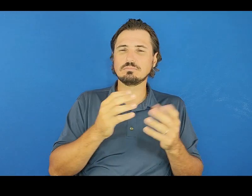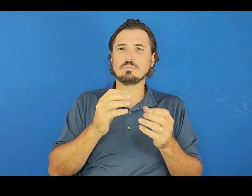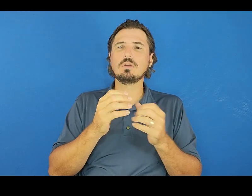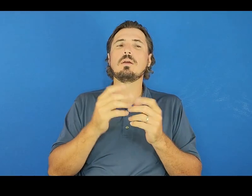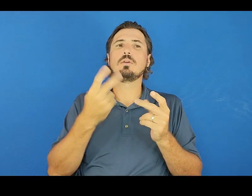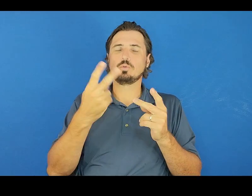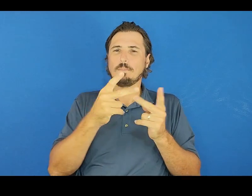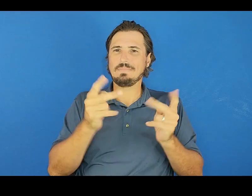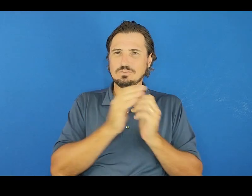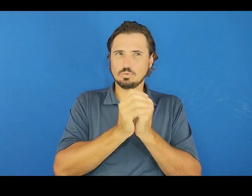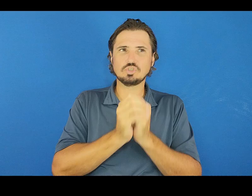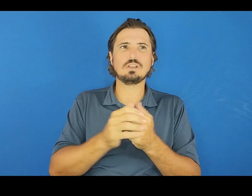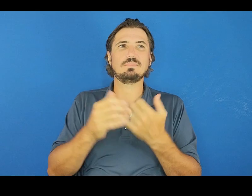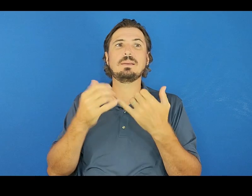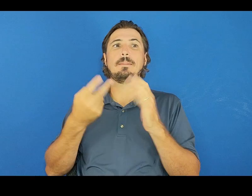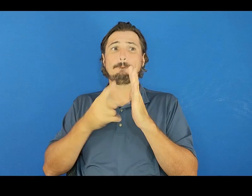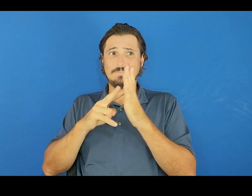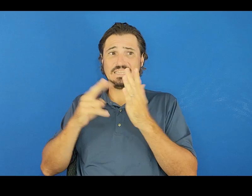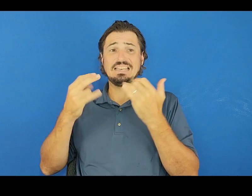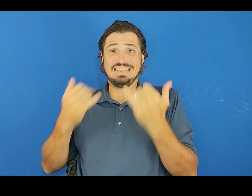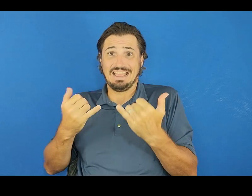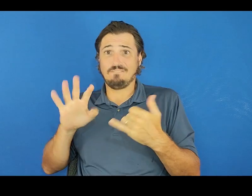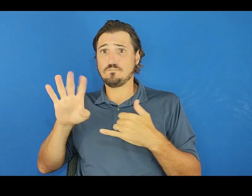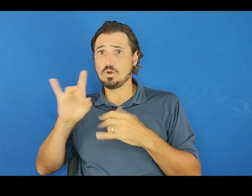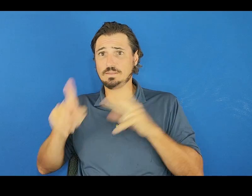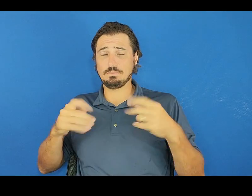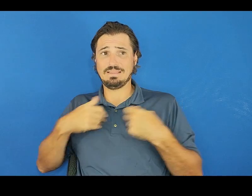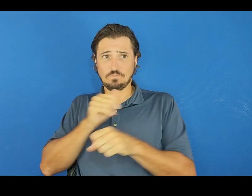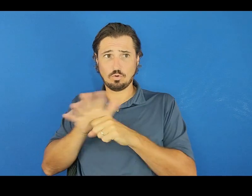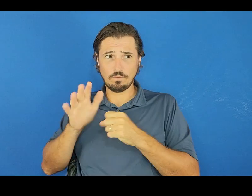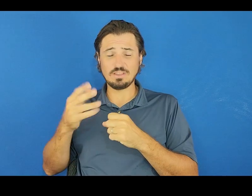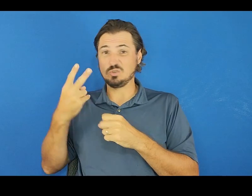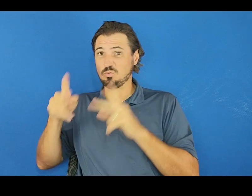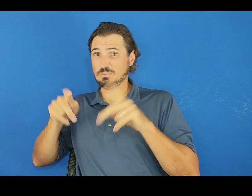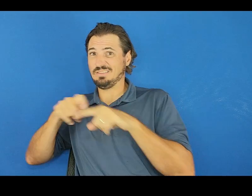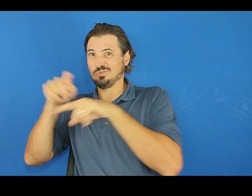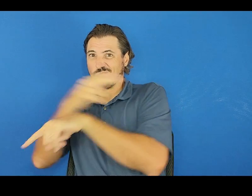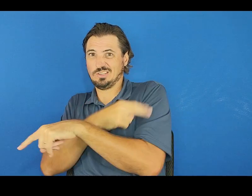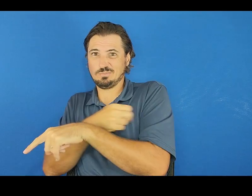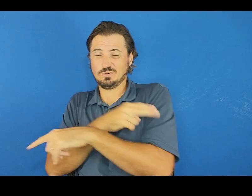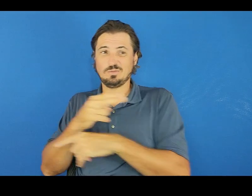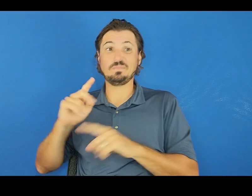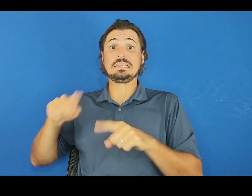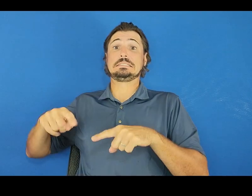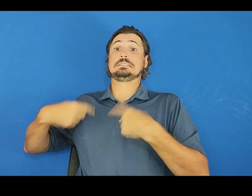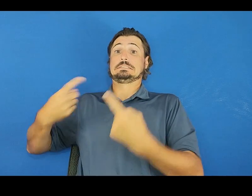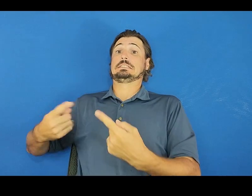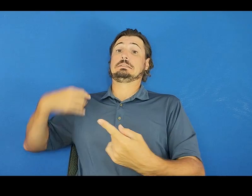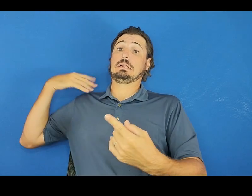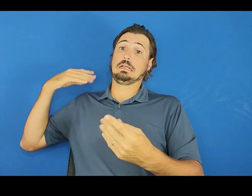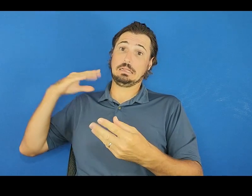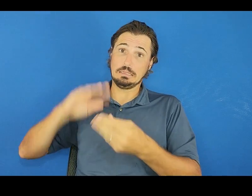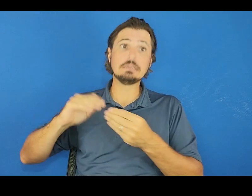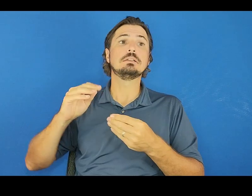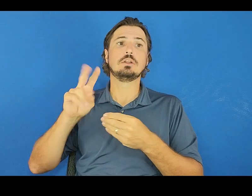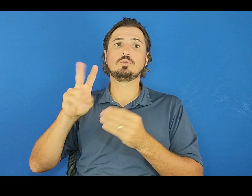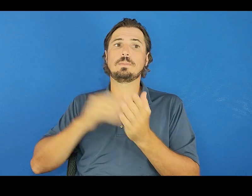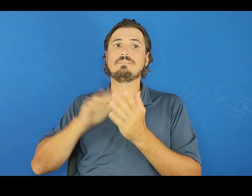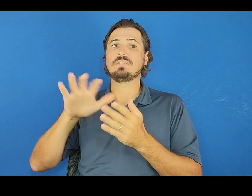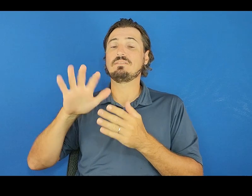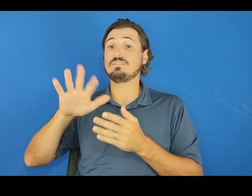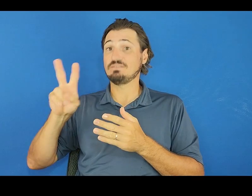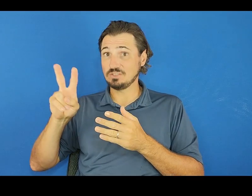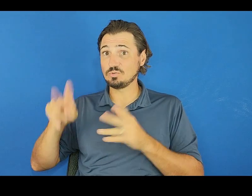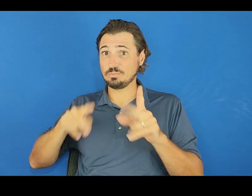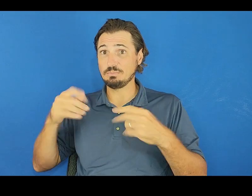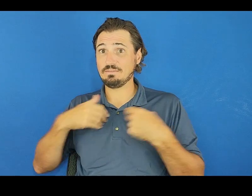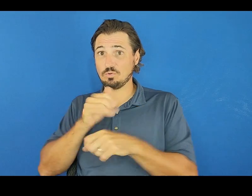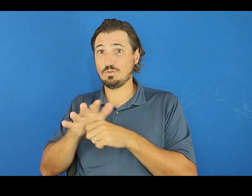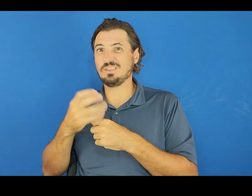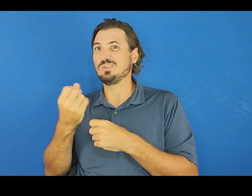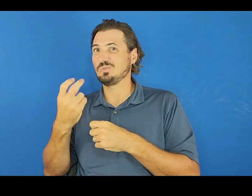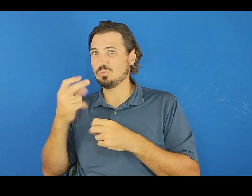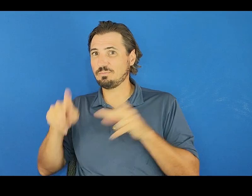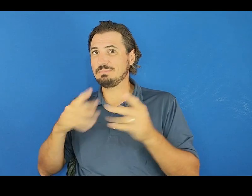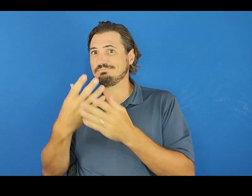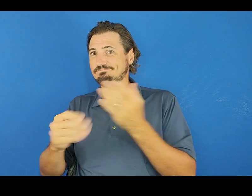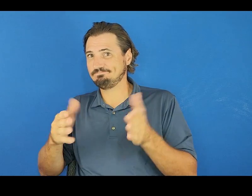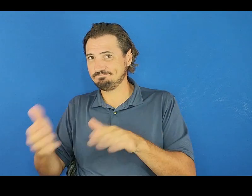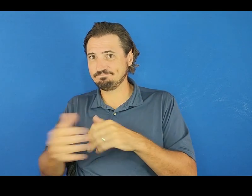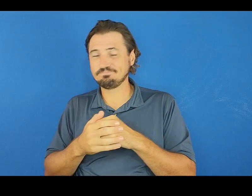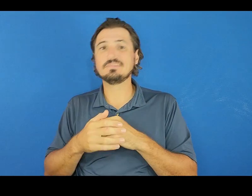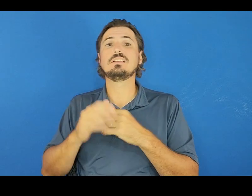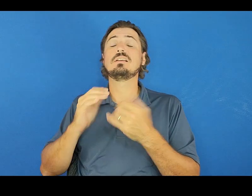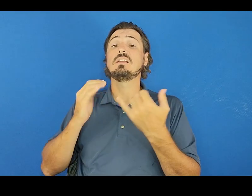Today’s cases bring the total number of active cases to 48, with 2 hospitalized. Since the beginning of the pandemic Kauai has seen 2,552 total cases, with 12 fatalities